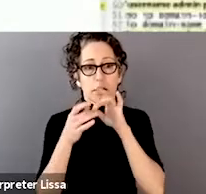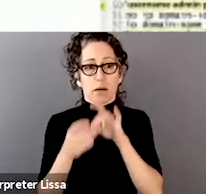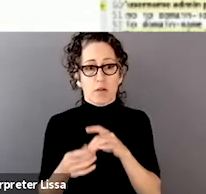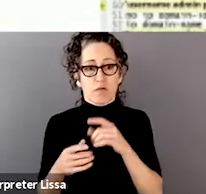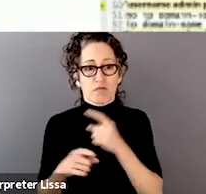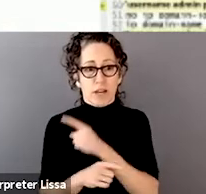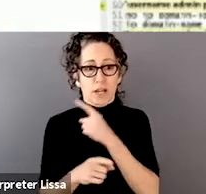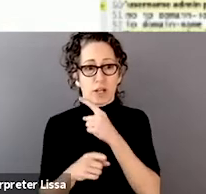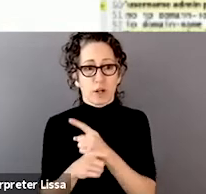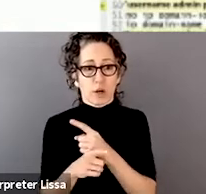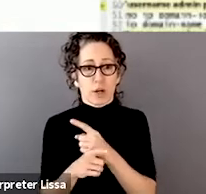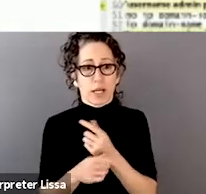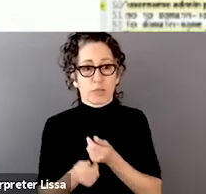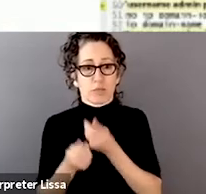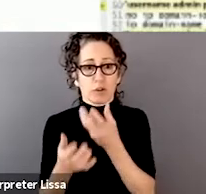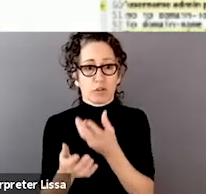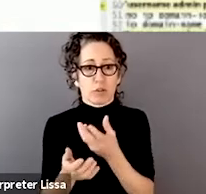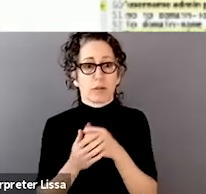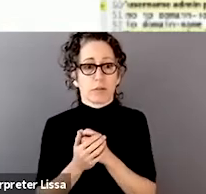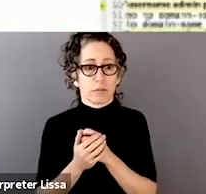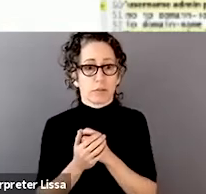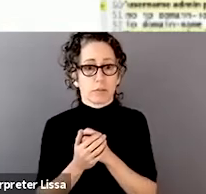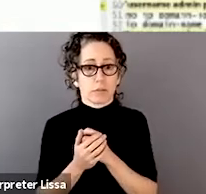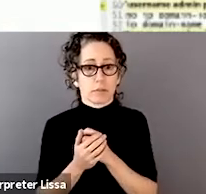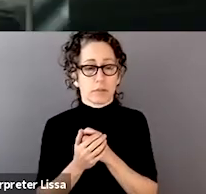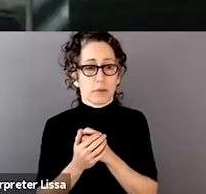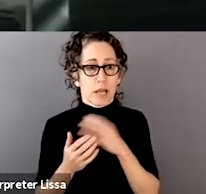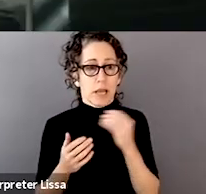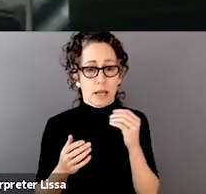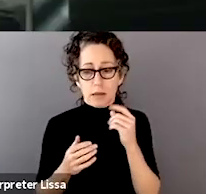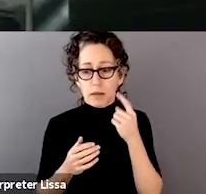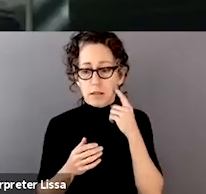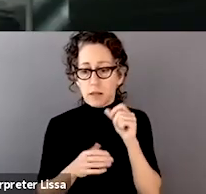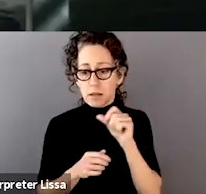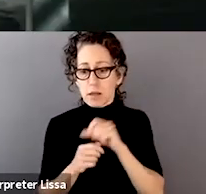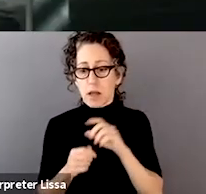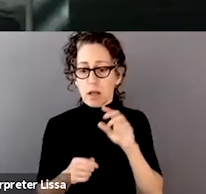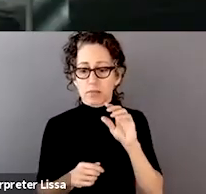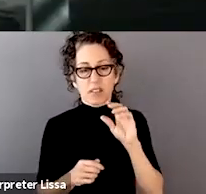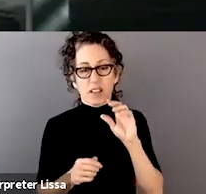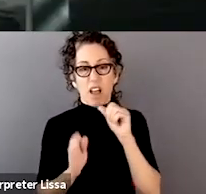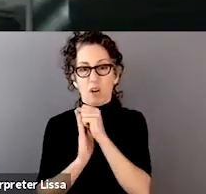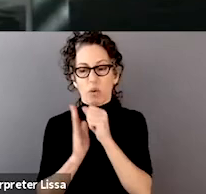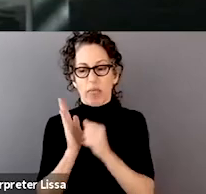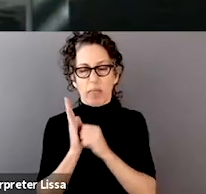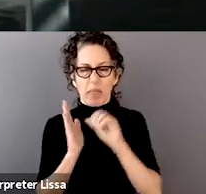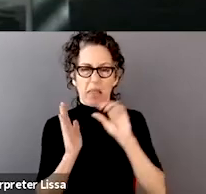or Regex, and might miss some of the secrets because a new secret type device is